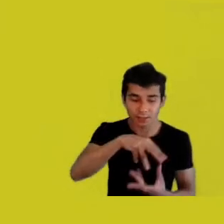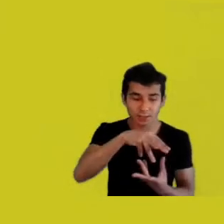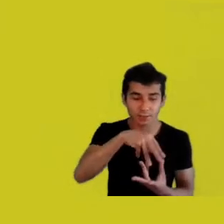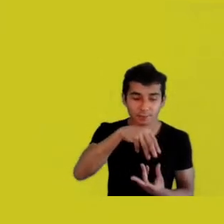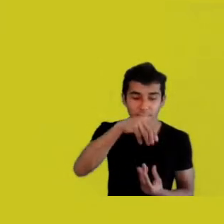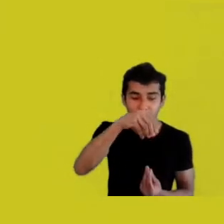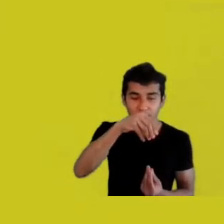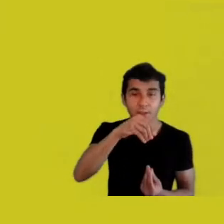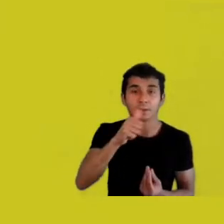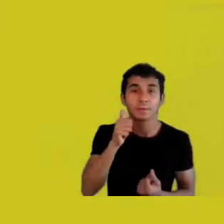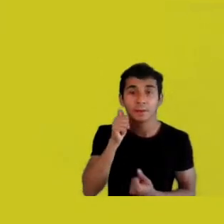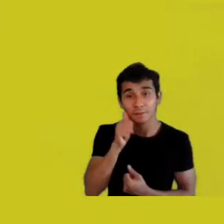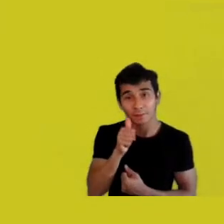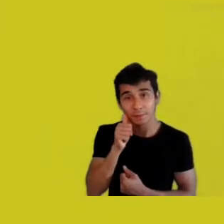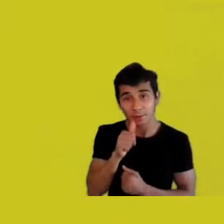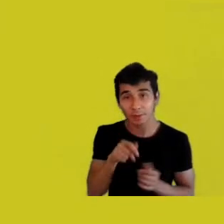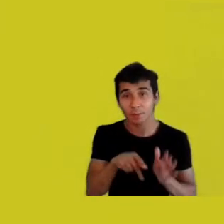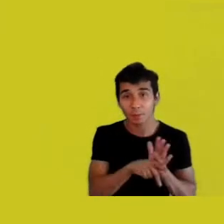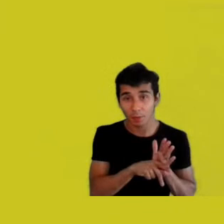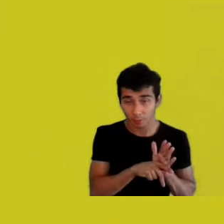Multiplicity is what I called the rhizome.